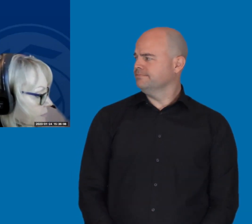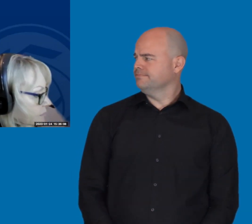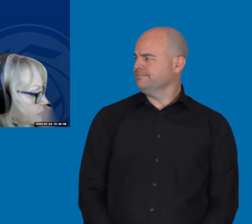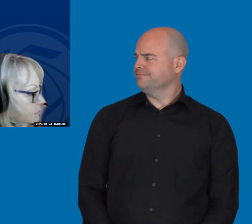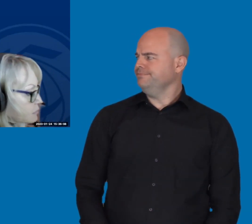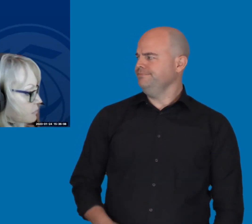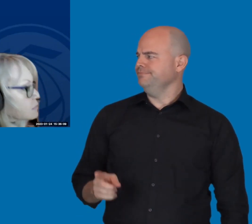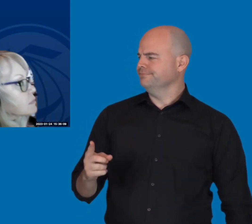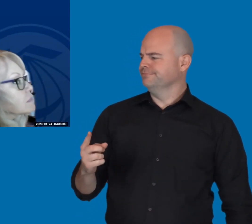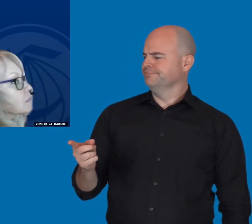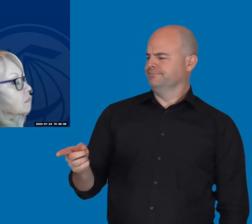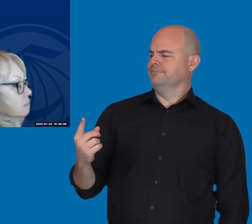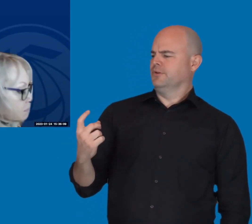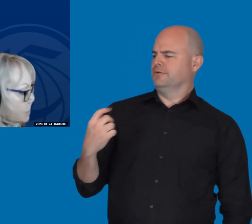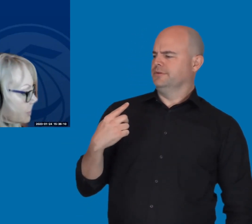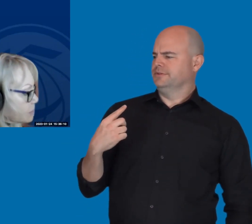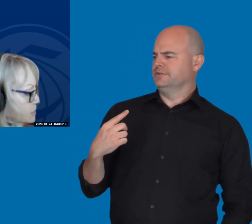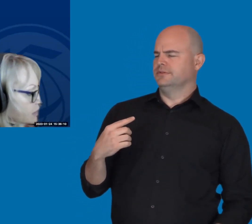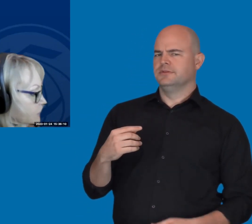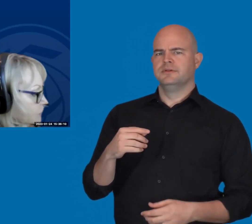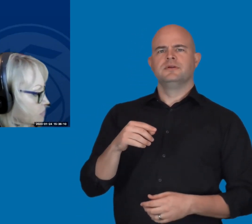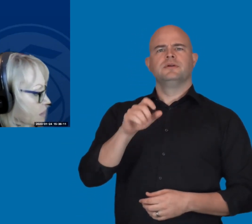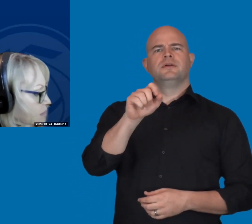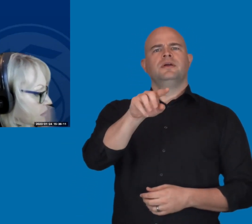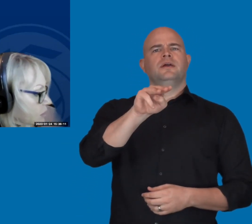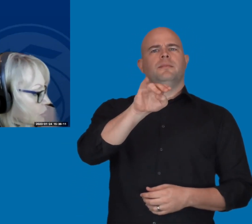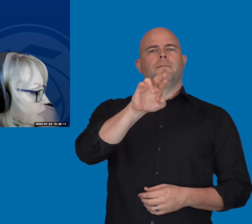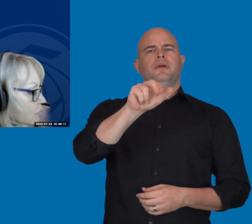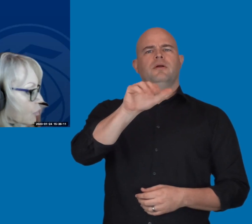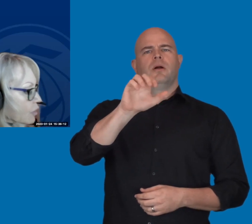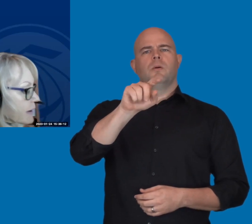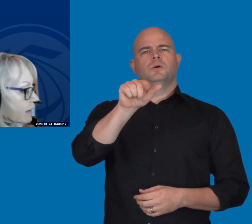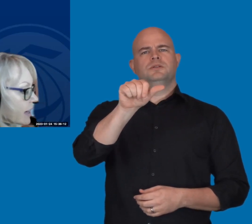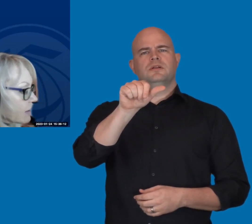Because we'll see a lot of variation across the system.